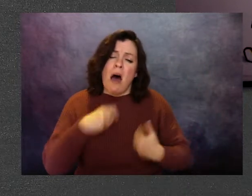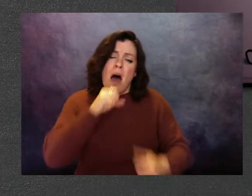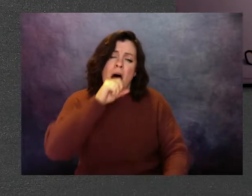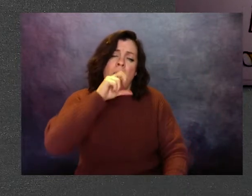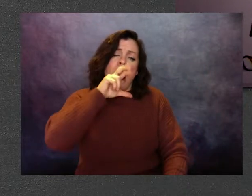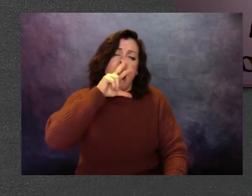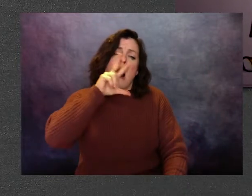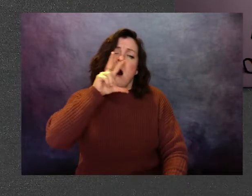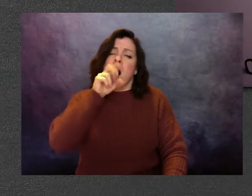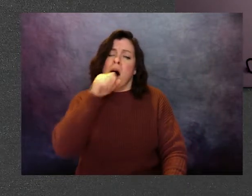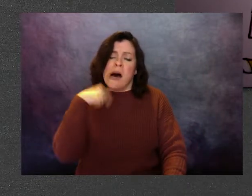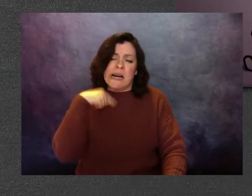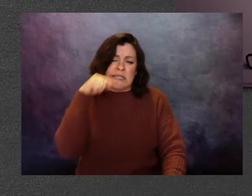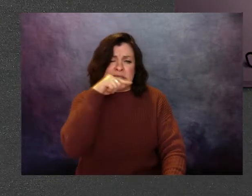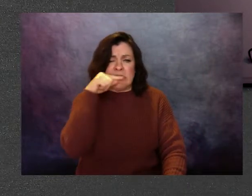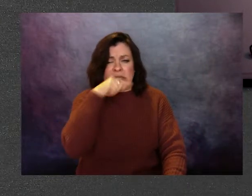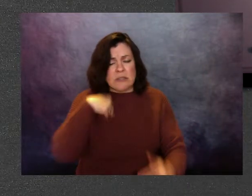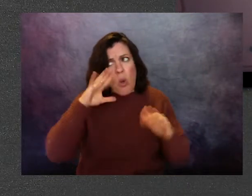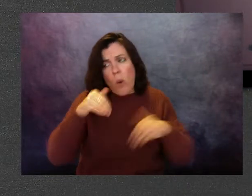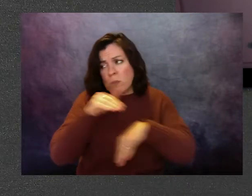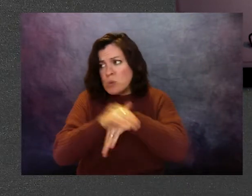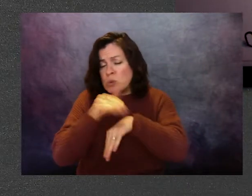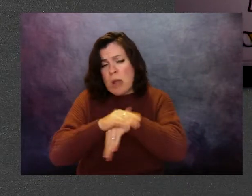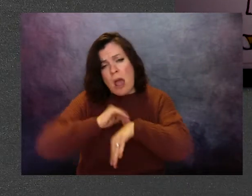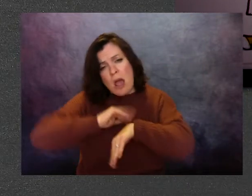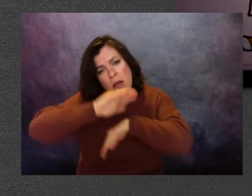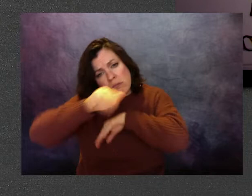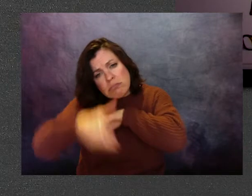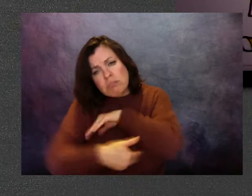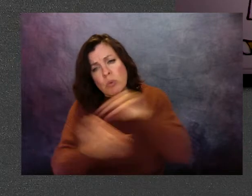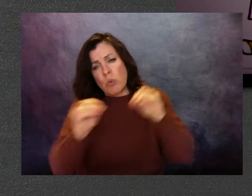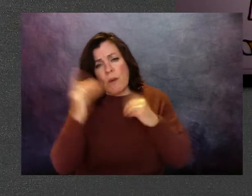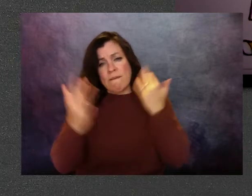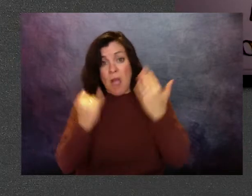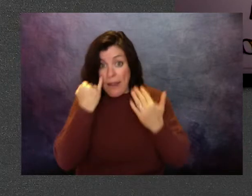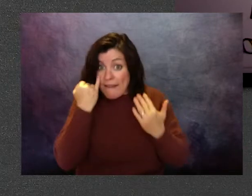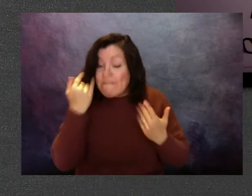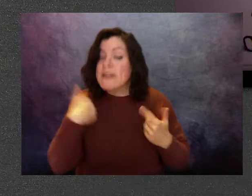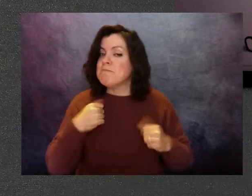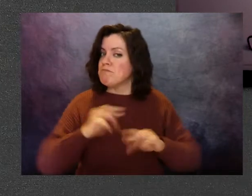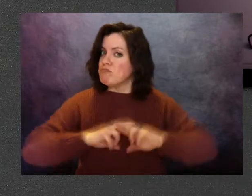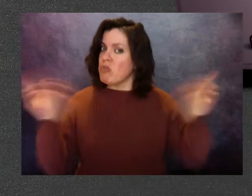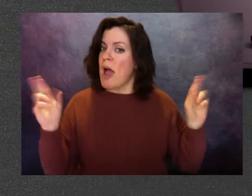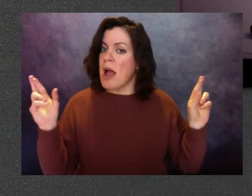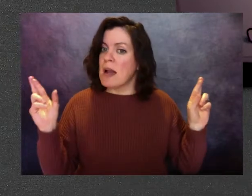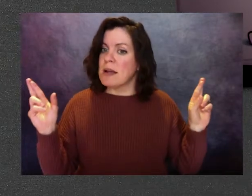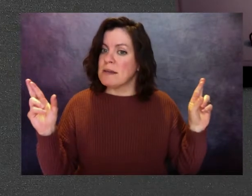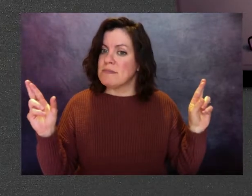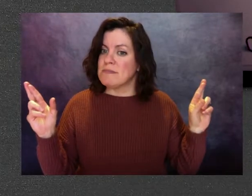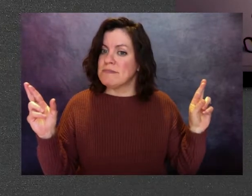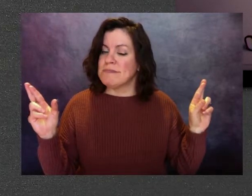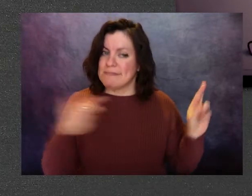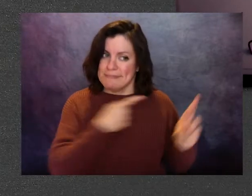but if there are, I'll be ready. They're getting ready for bed. I wonder.